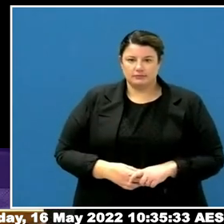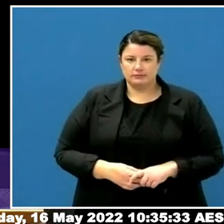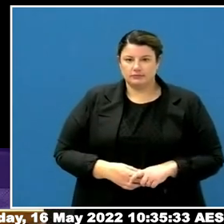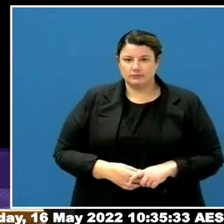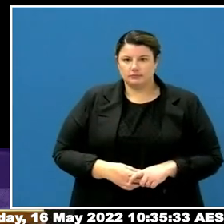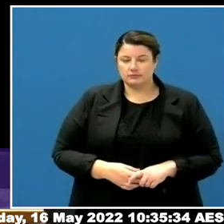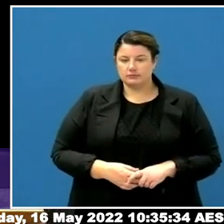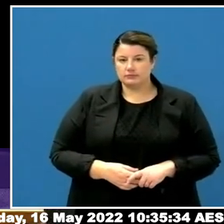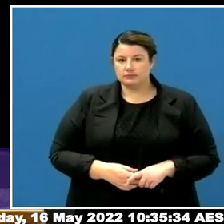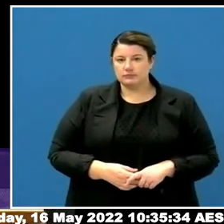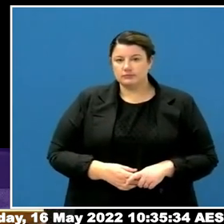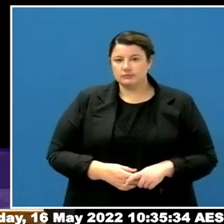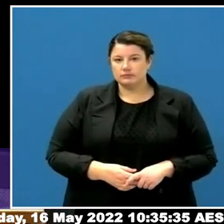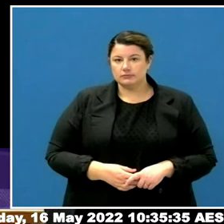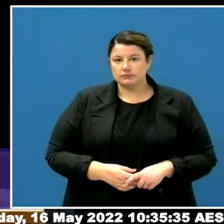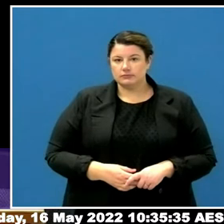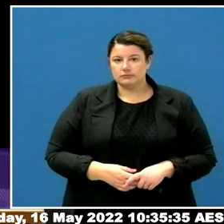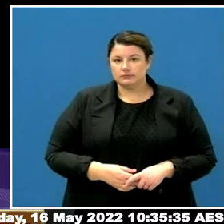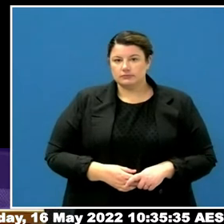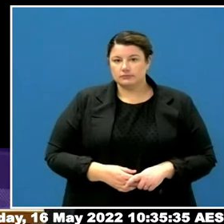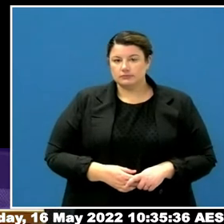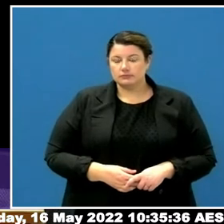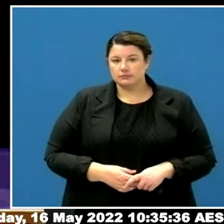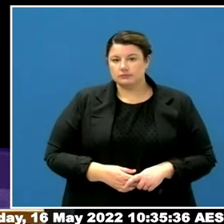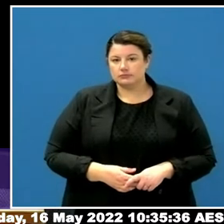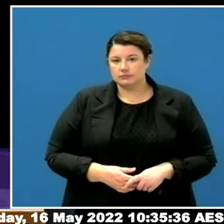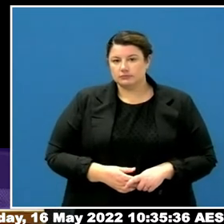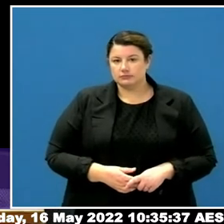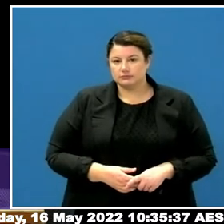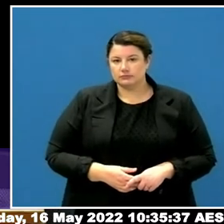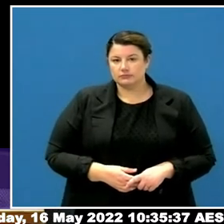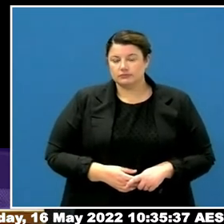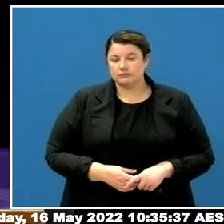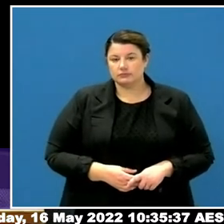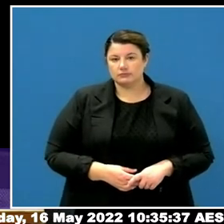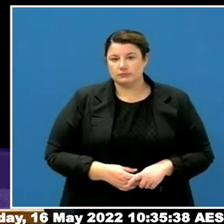Sally will also describe what happened when she was informed of the abuse of Jason by